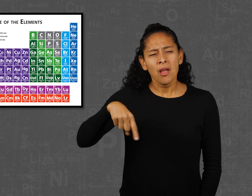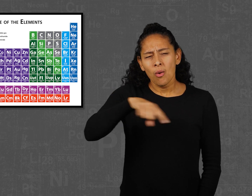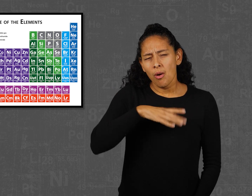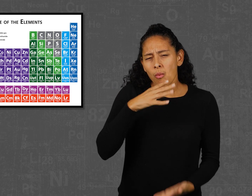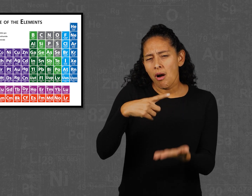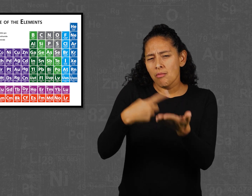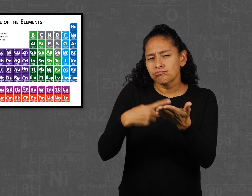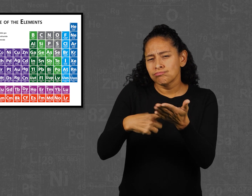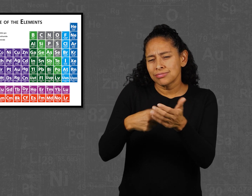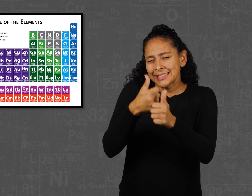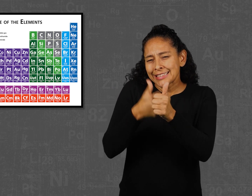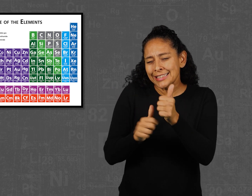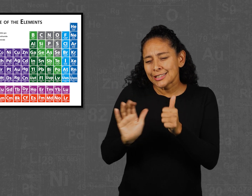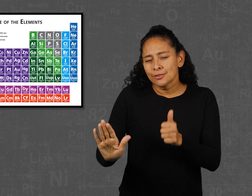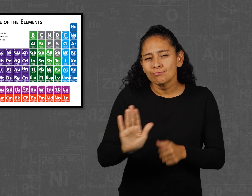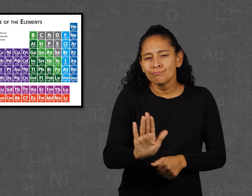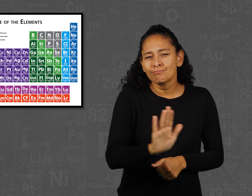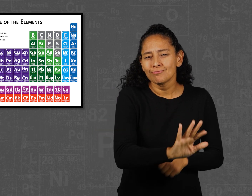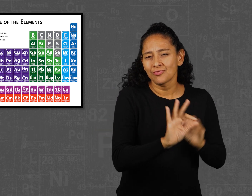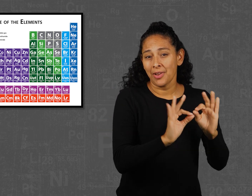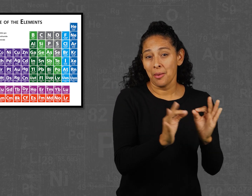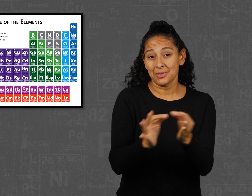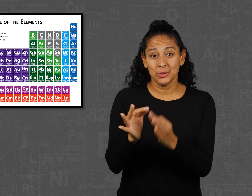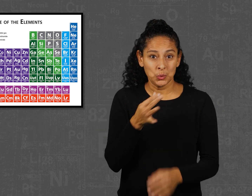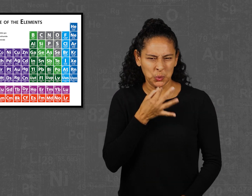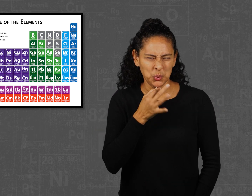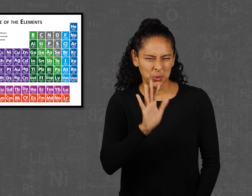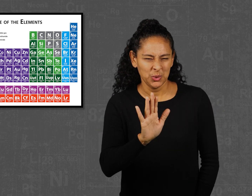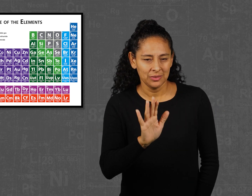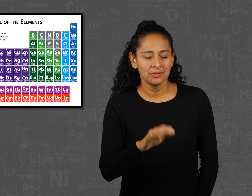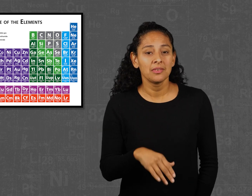We will go over each family soon!